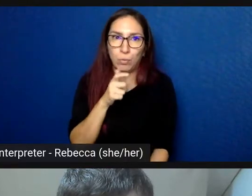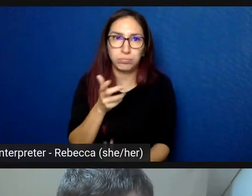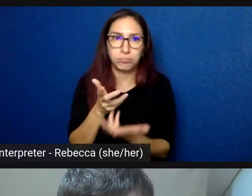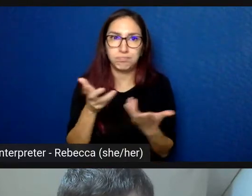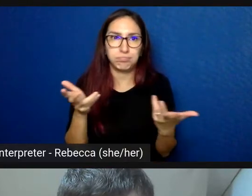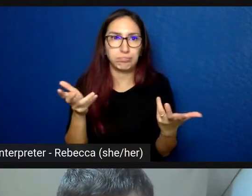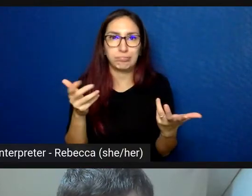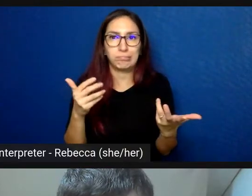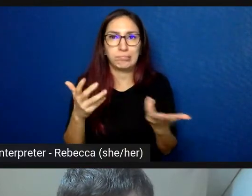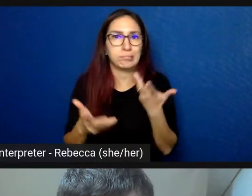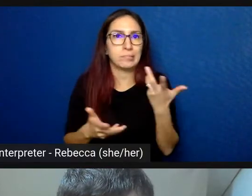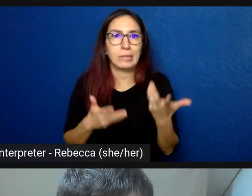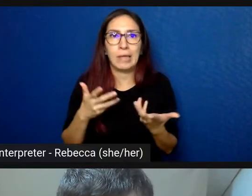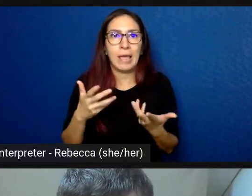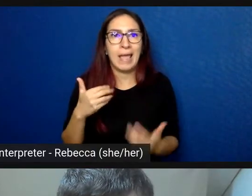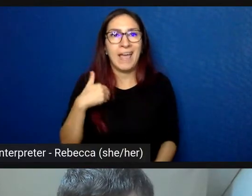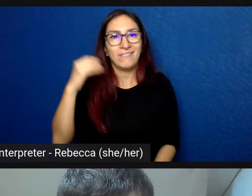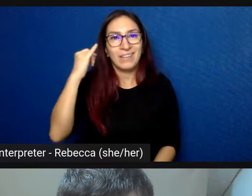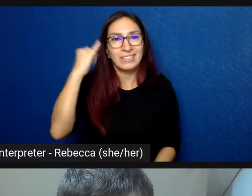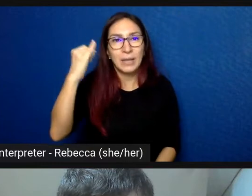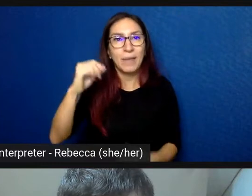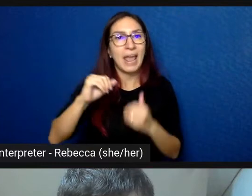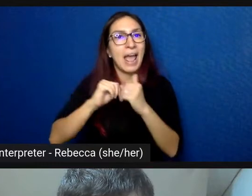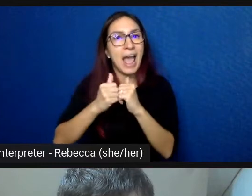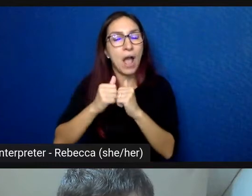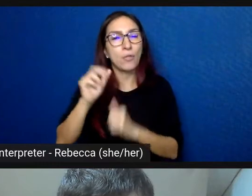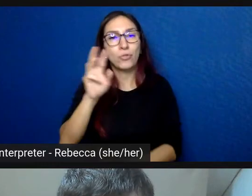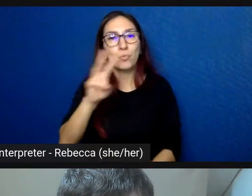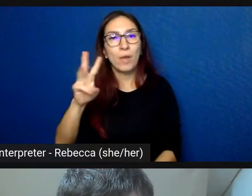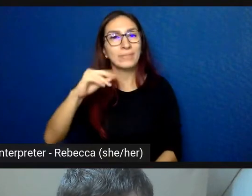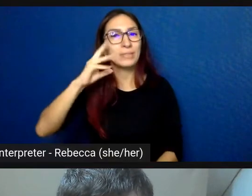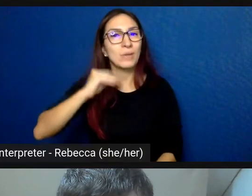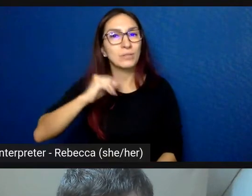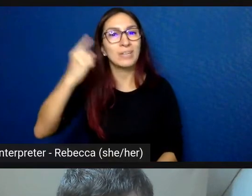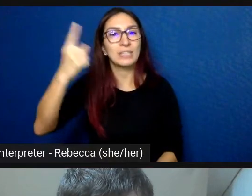of how the web is experienced by someone who uses a screen reader.